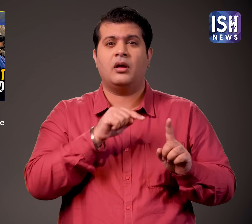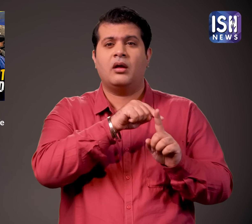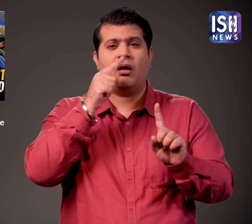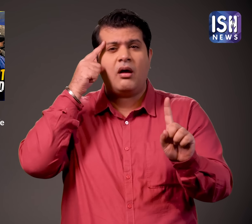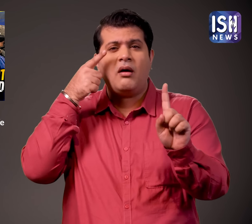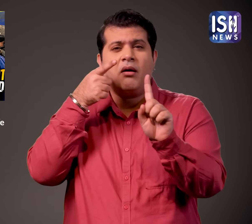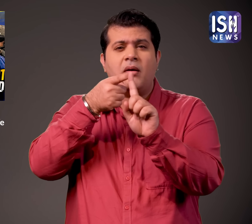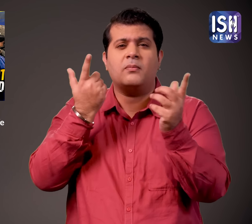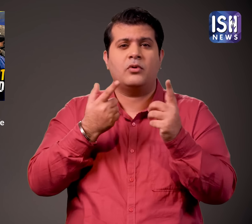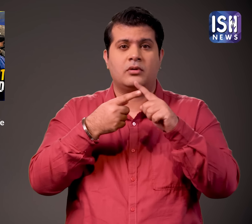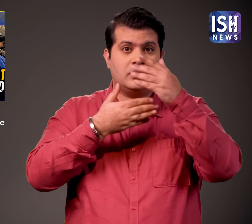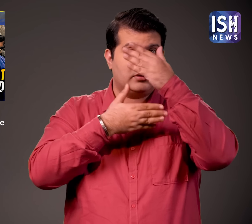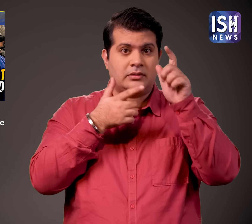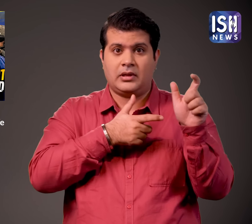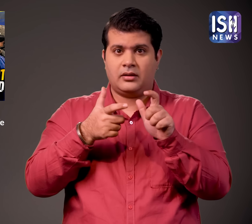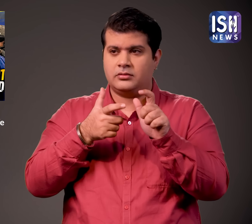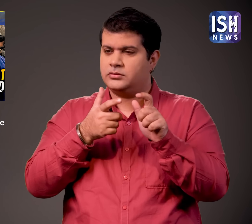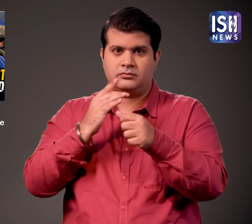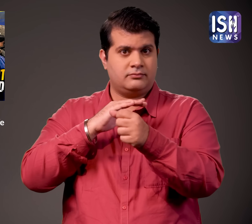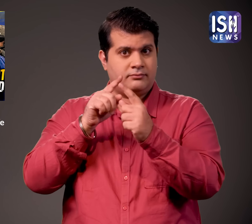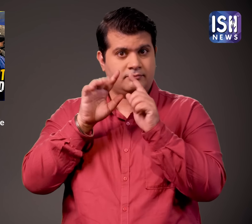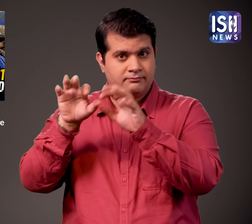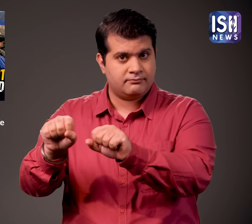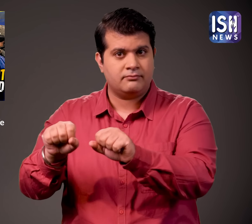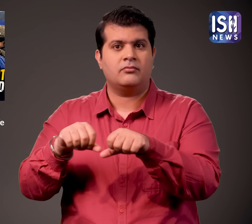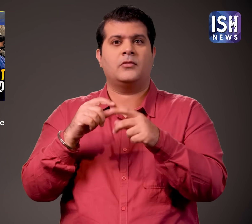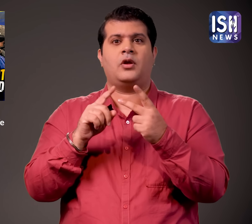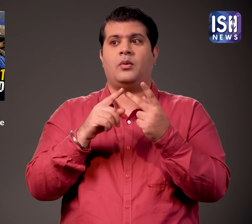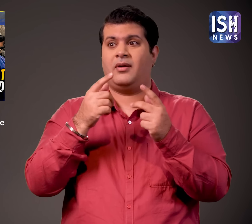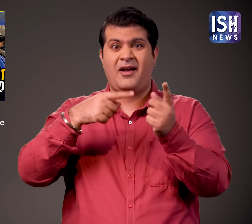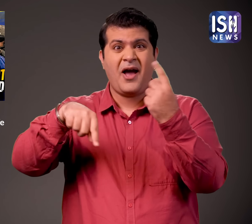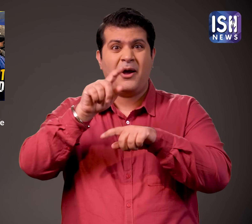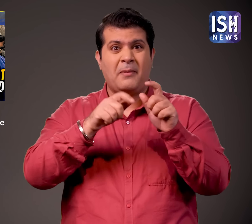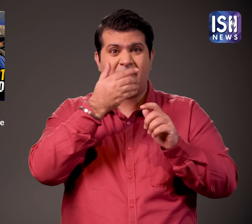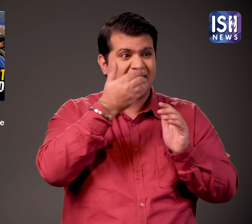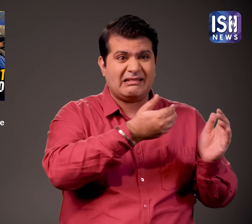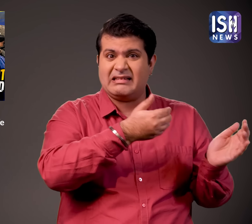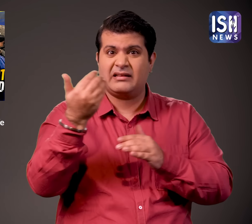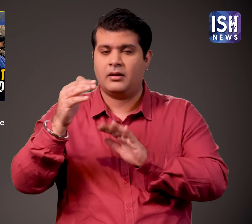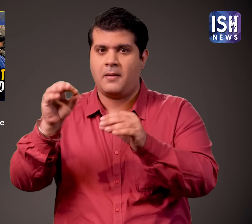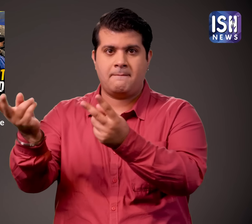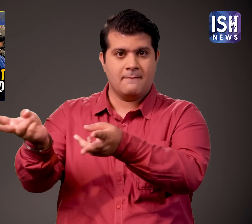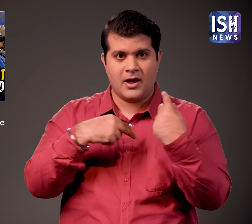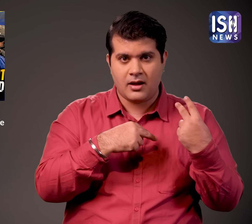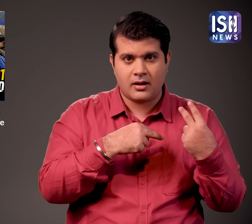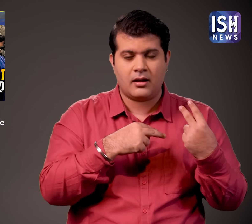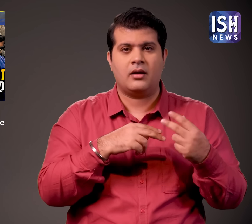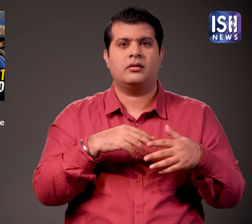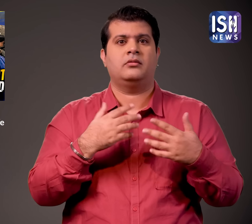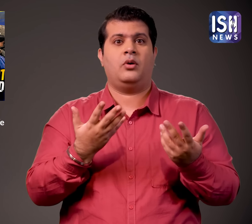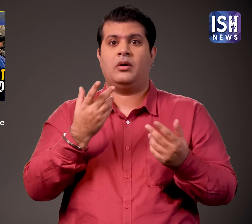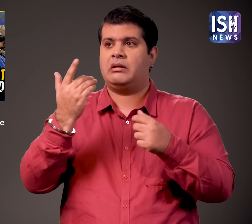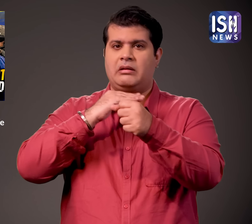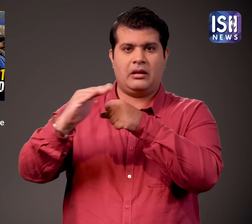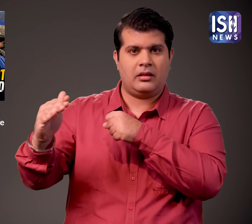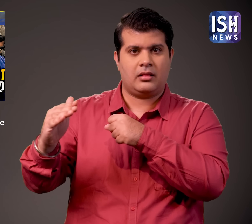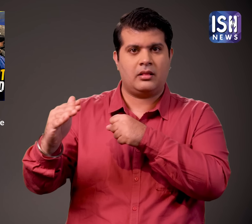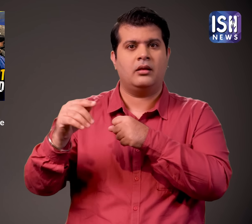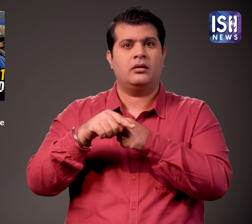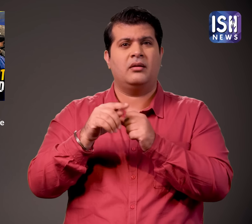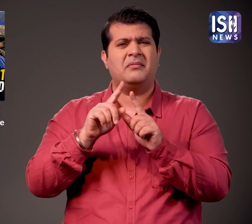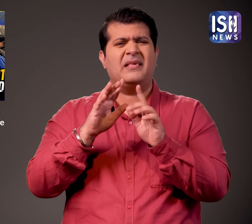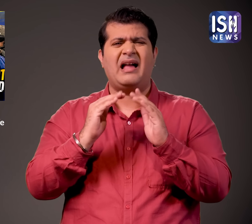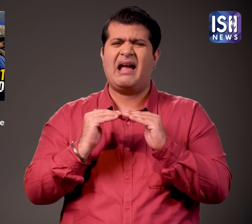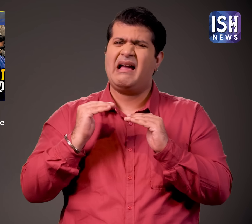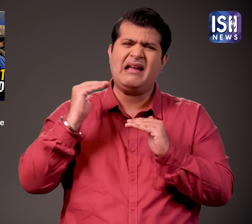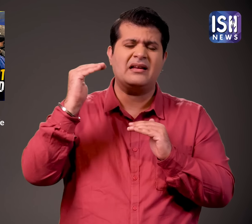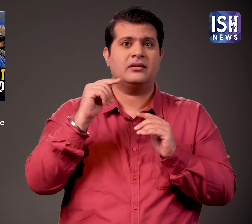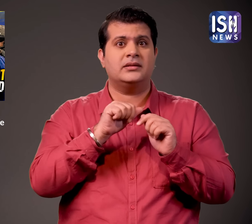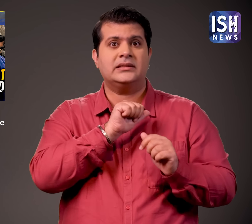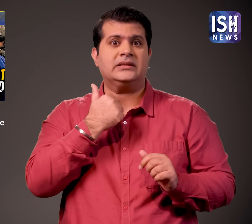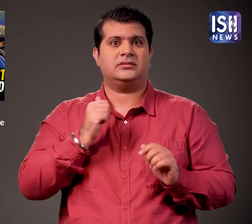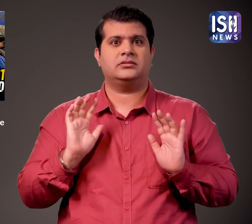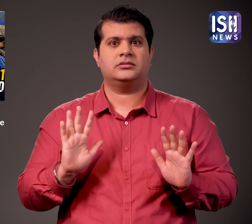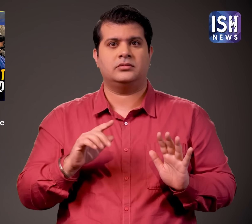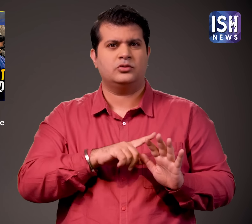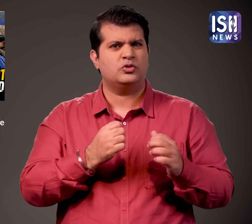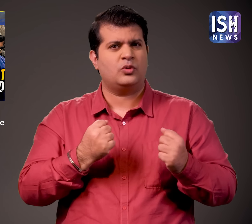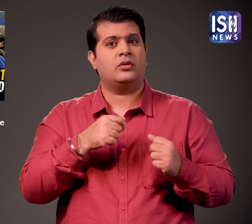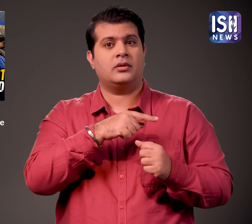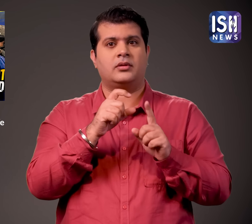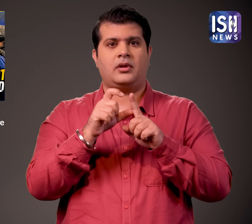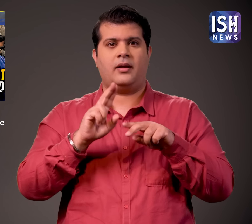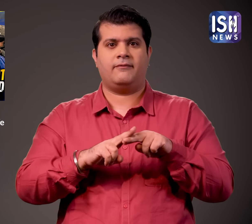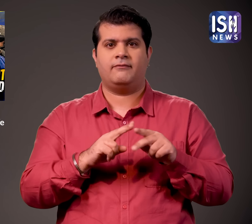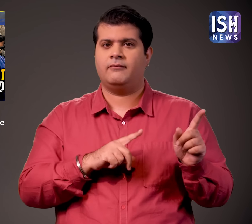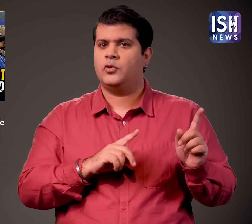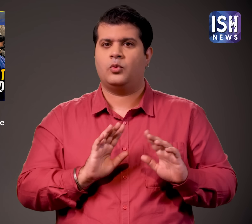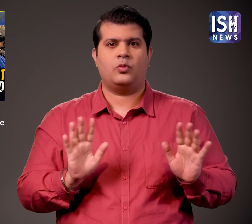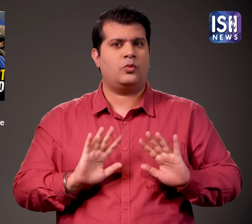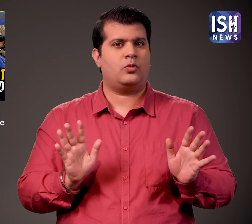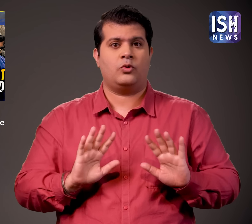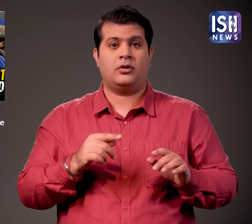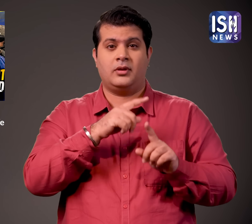This unit specialises in counterterrorism, hostage rescue, and kill missions or high-risk capture.